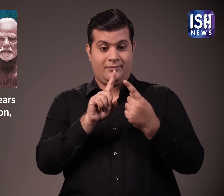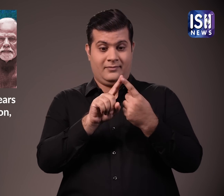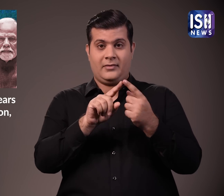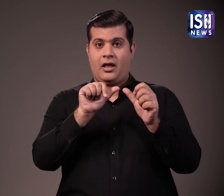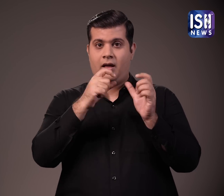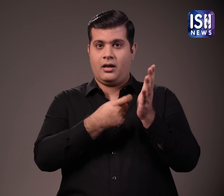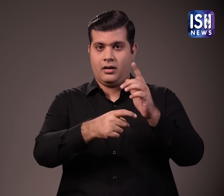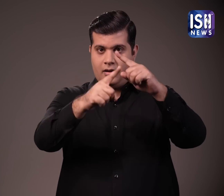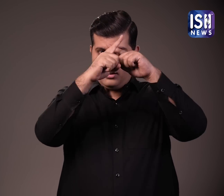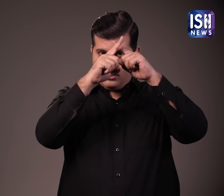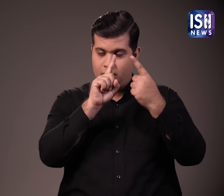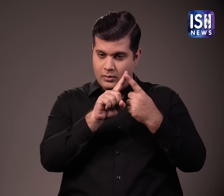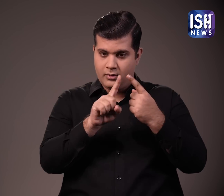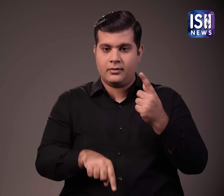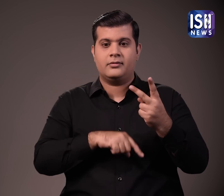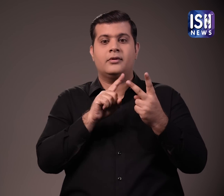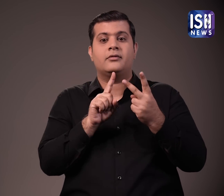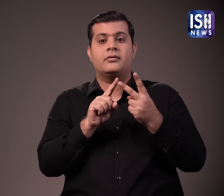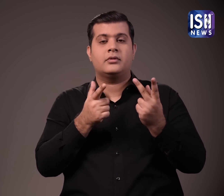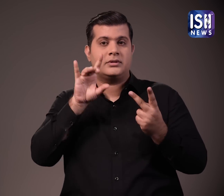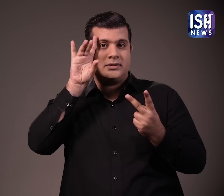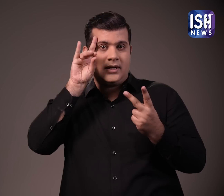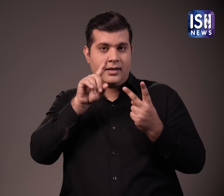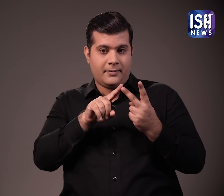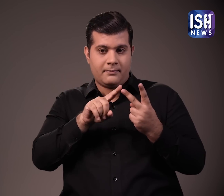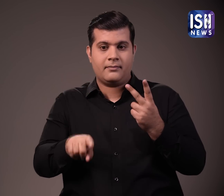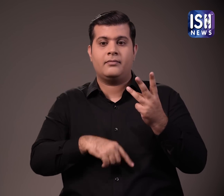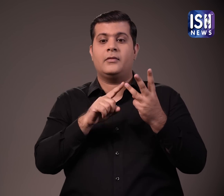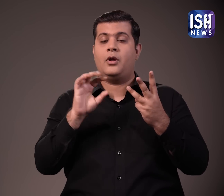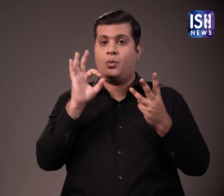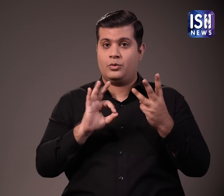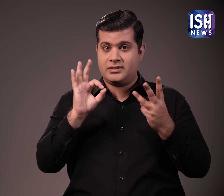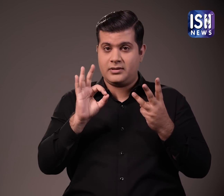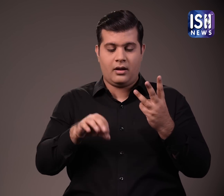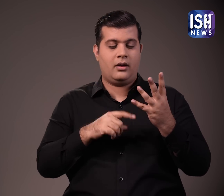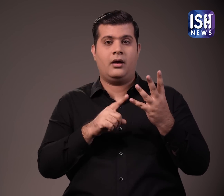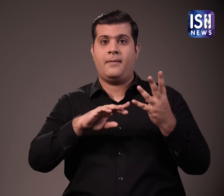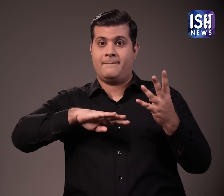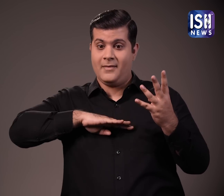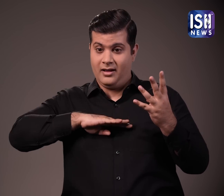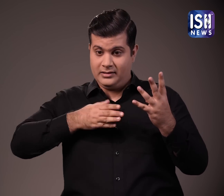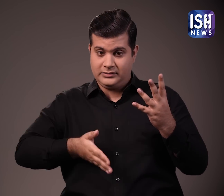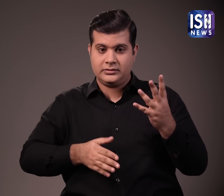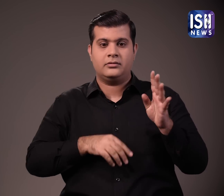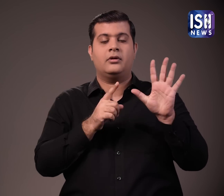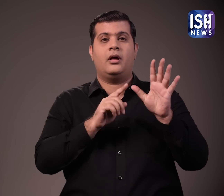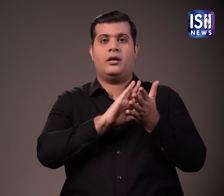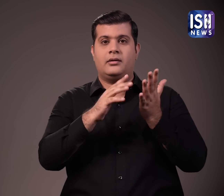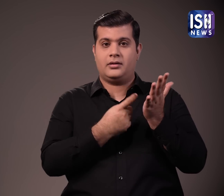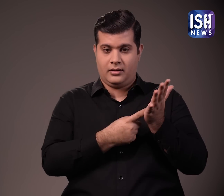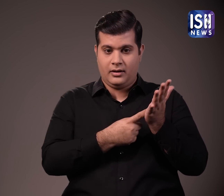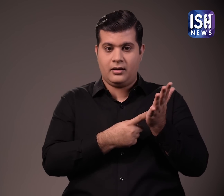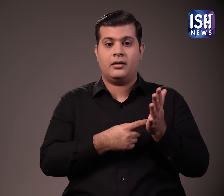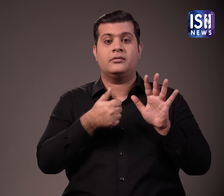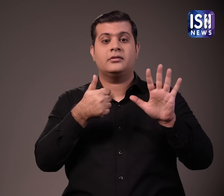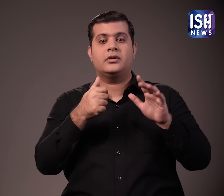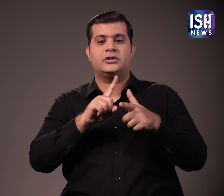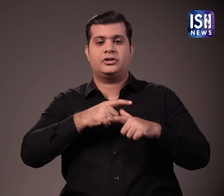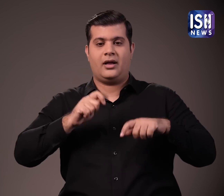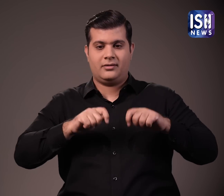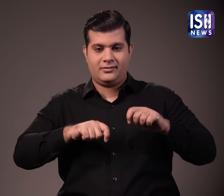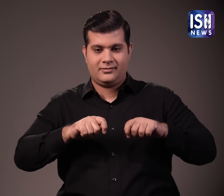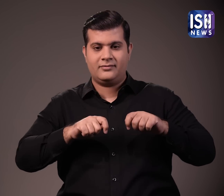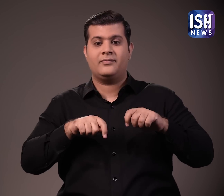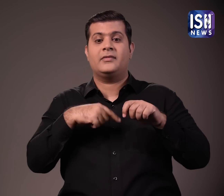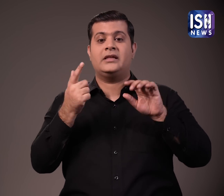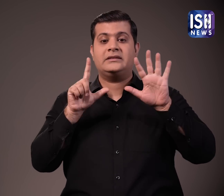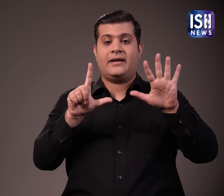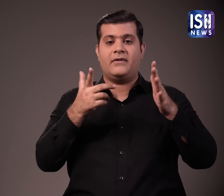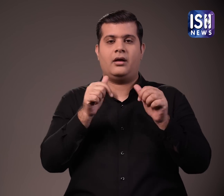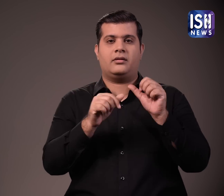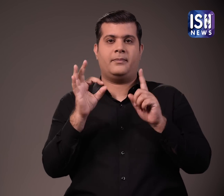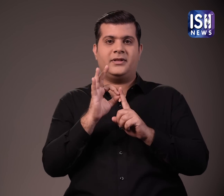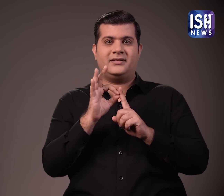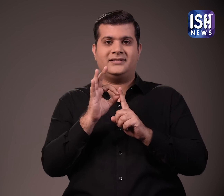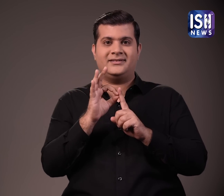Arunachal Pradesh, Sikkim, Odisha, Maharashtra, Haryana, Jharkhand and Andhra Pradesh.